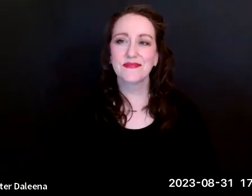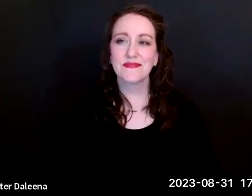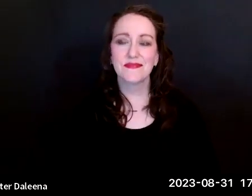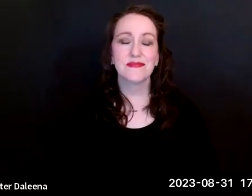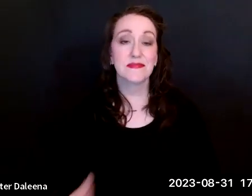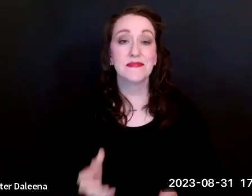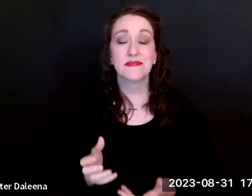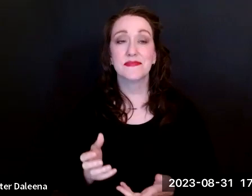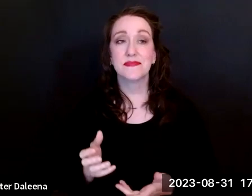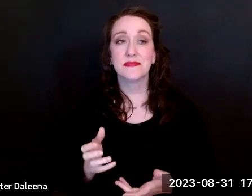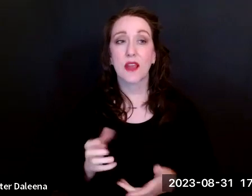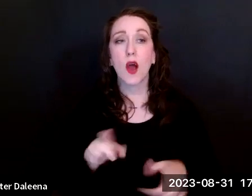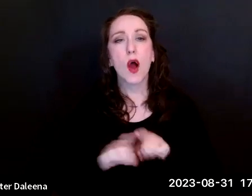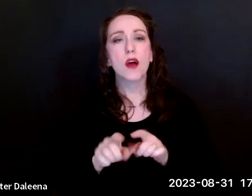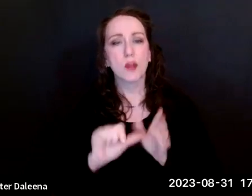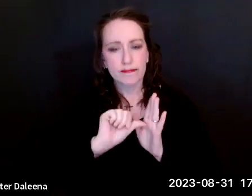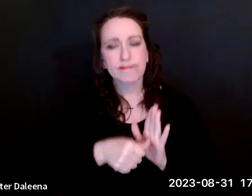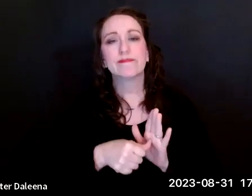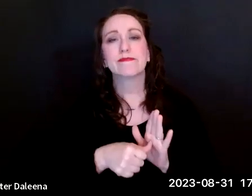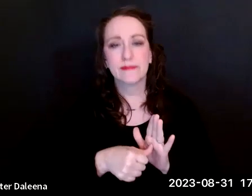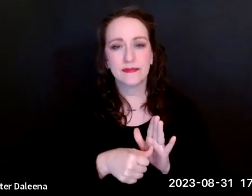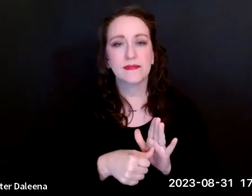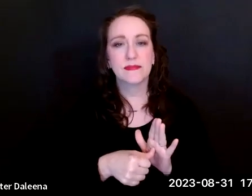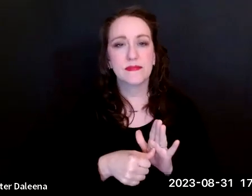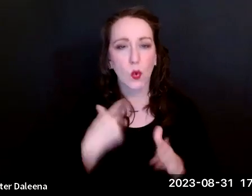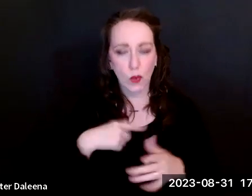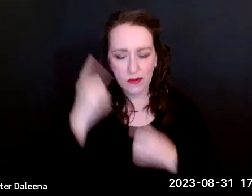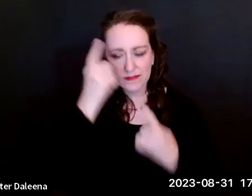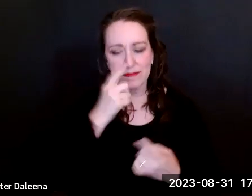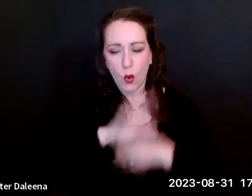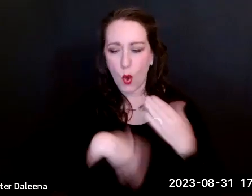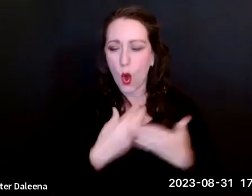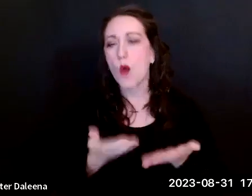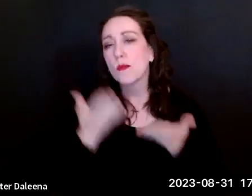um we also wanted to highlight that we are considering all of the recommendations presented